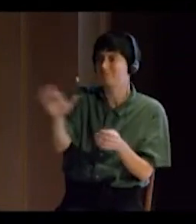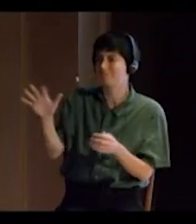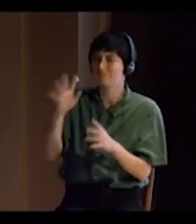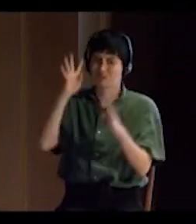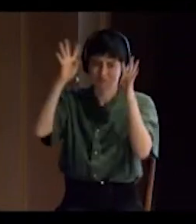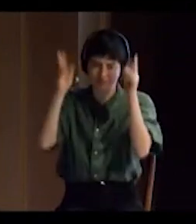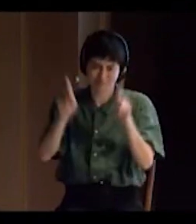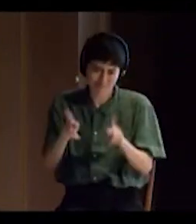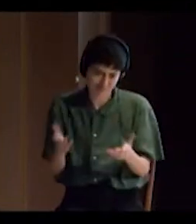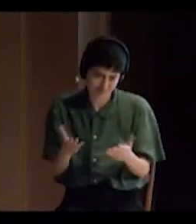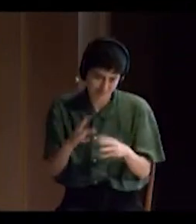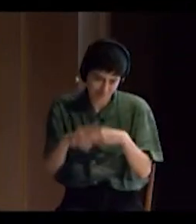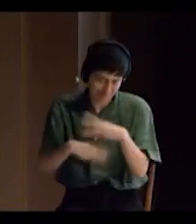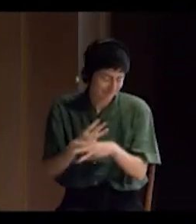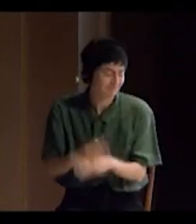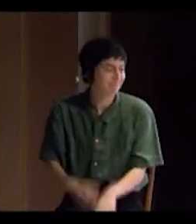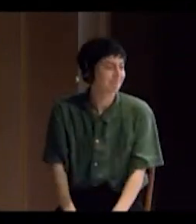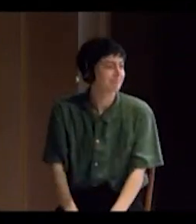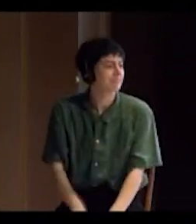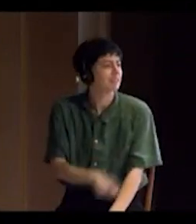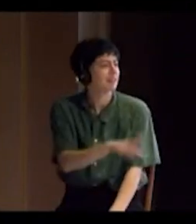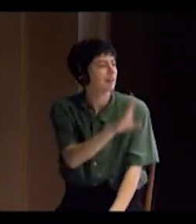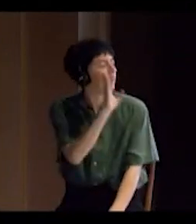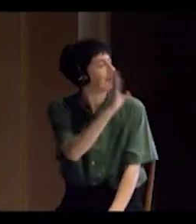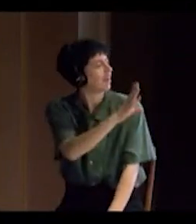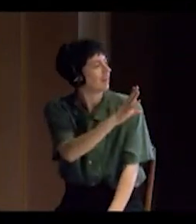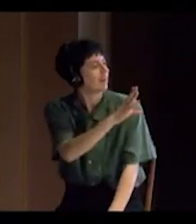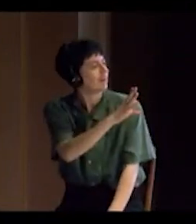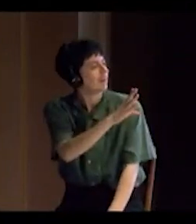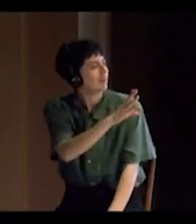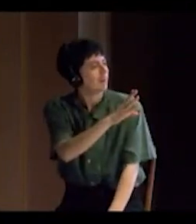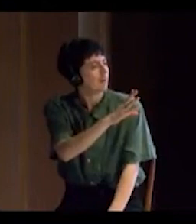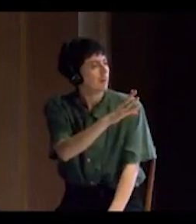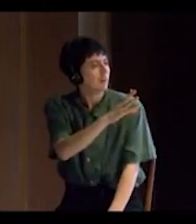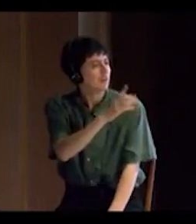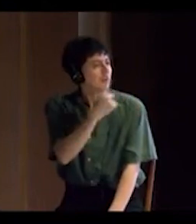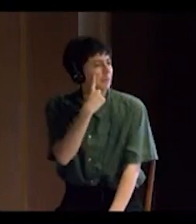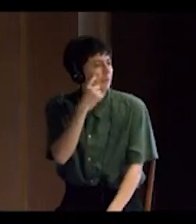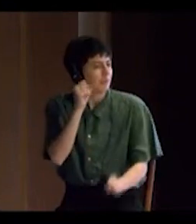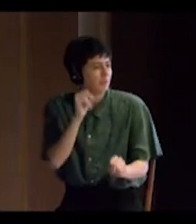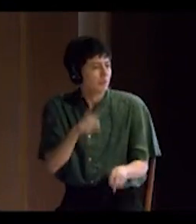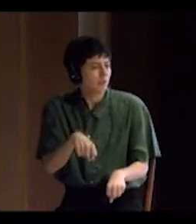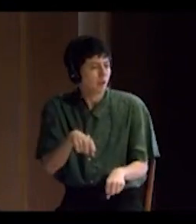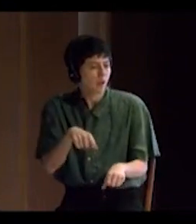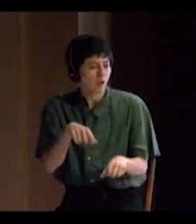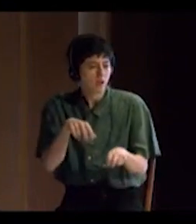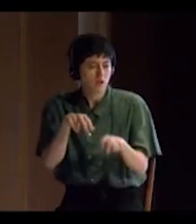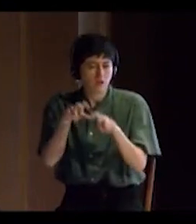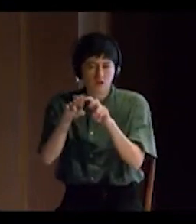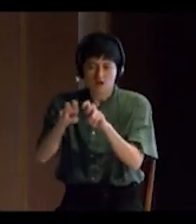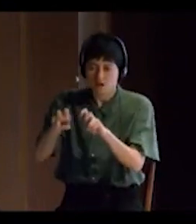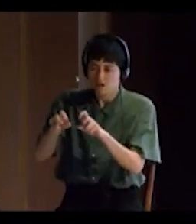Is there any way you think we might be able to trace disease in the record as a cause of extinction?